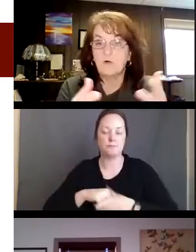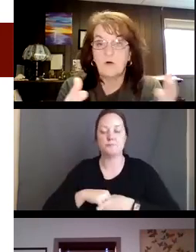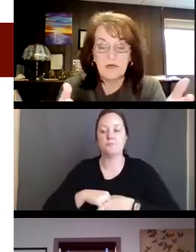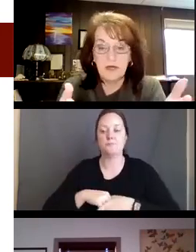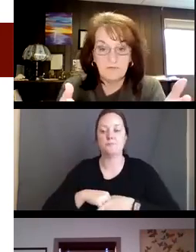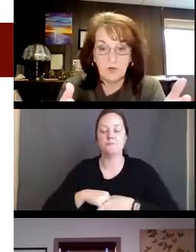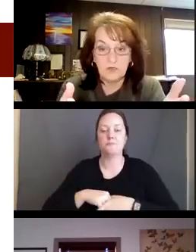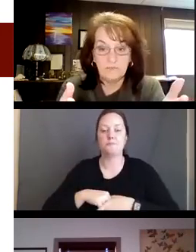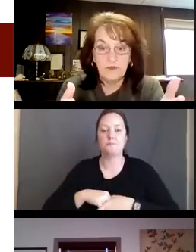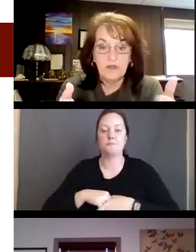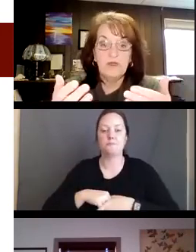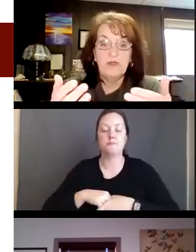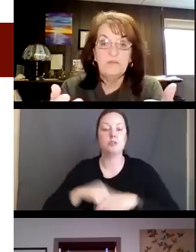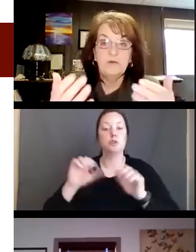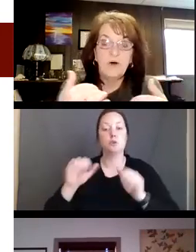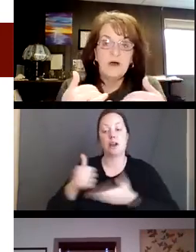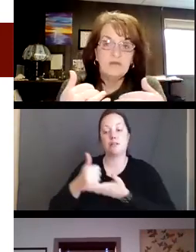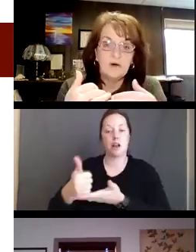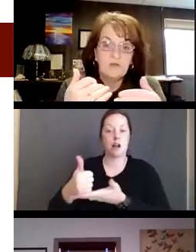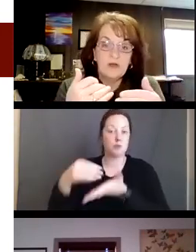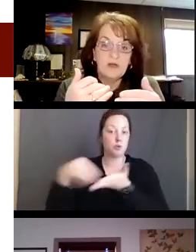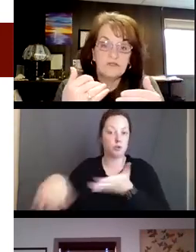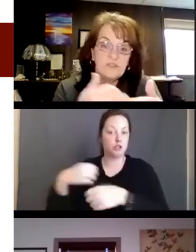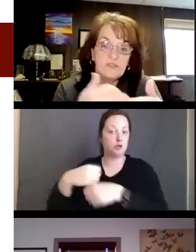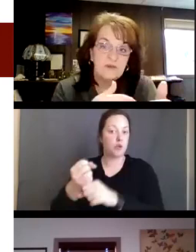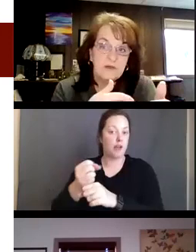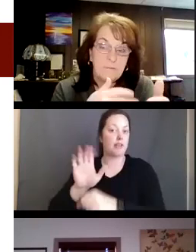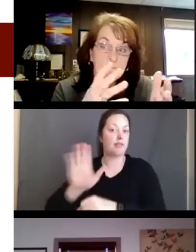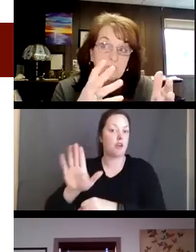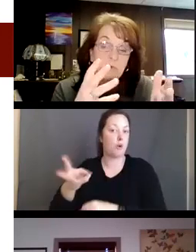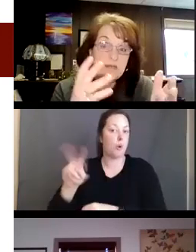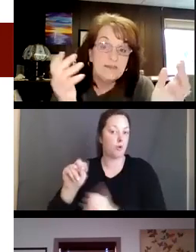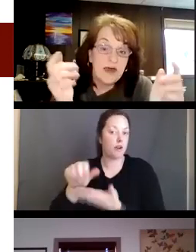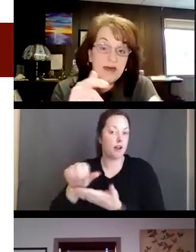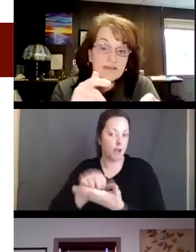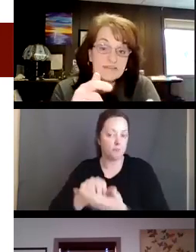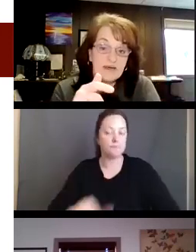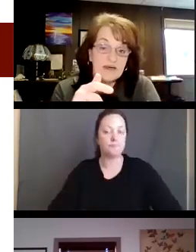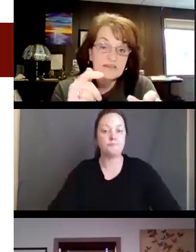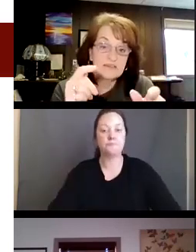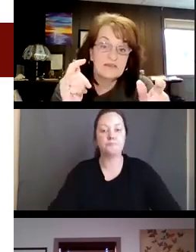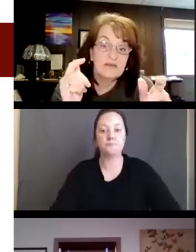and we can walk you through every single option, we will meet you where